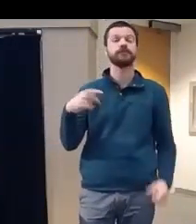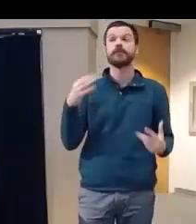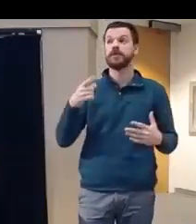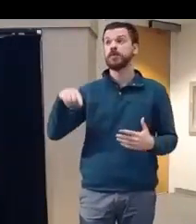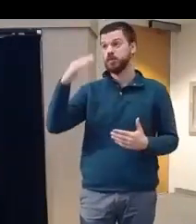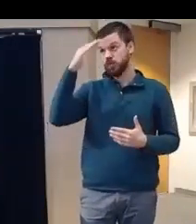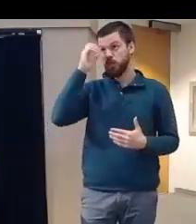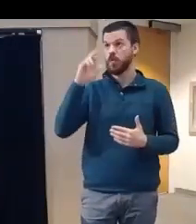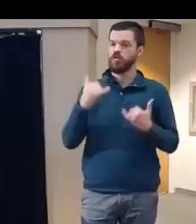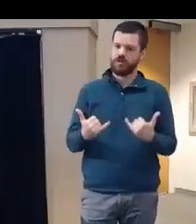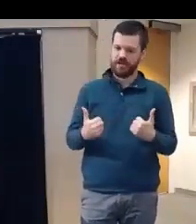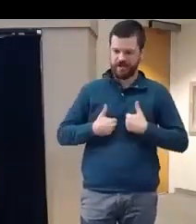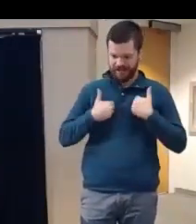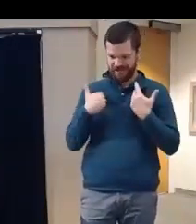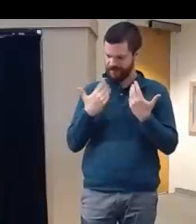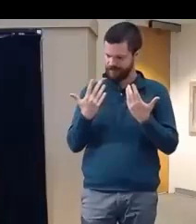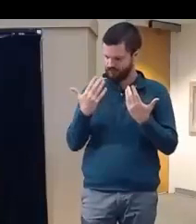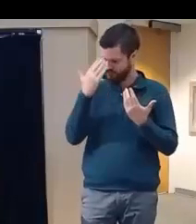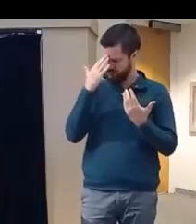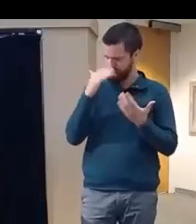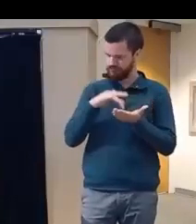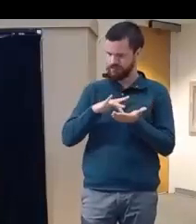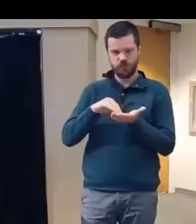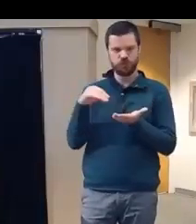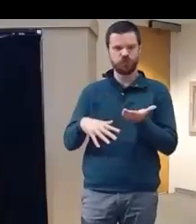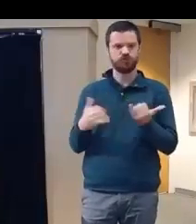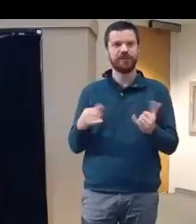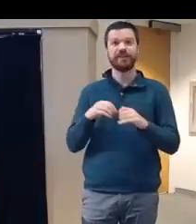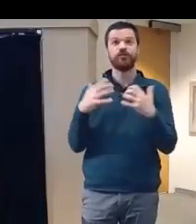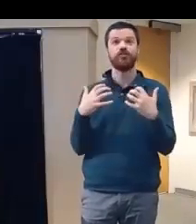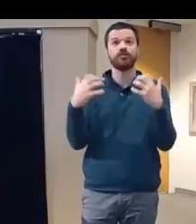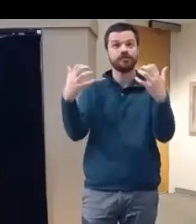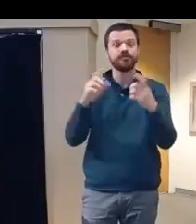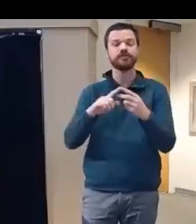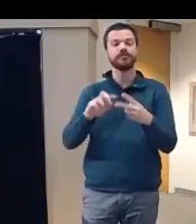or are living right now we have medical students here in the audience and residents and also